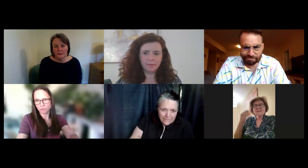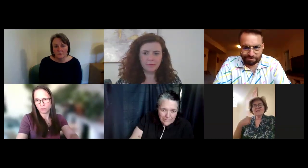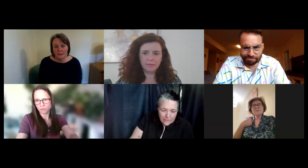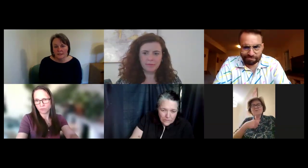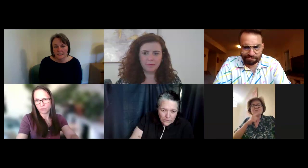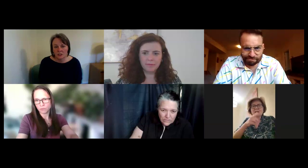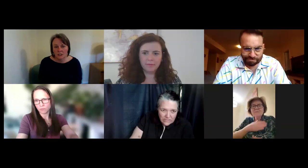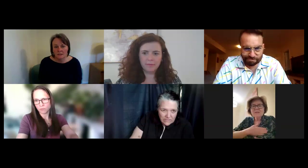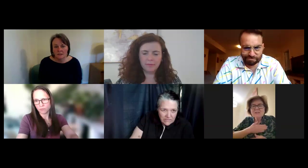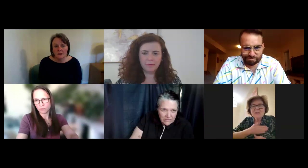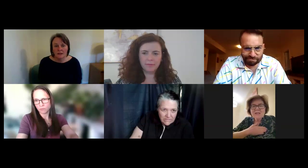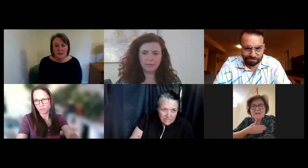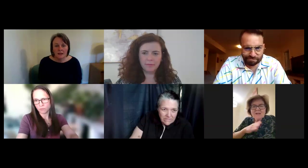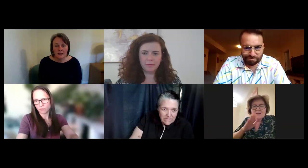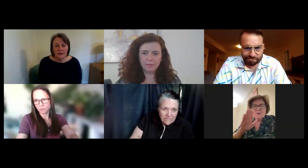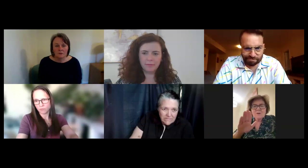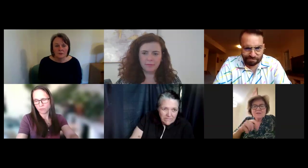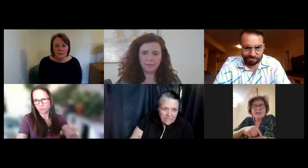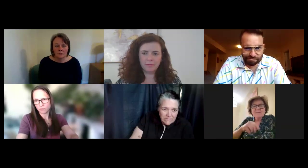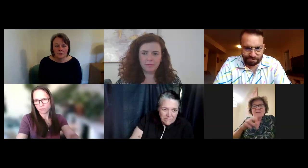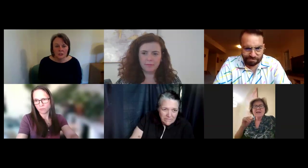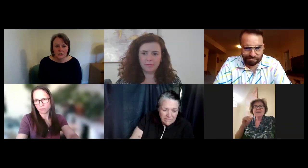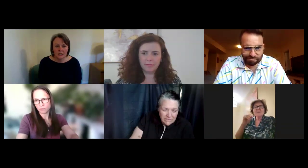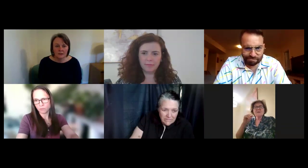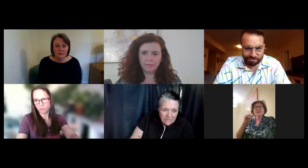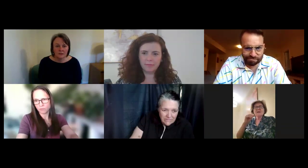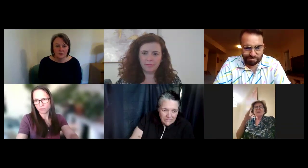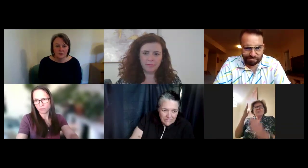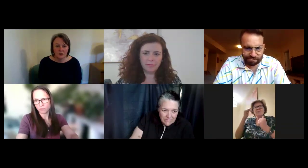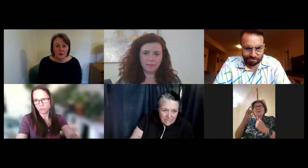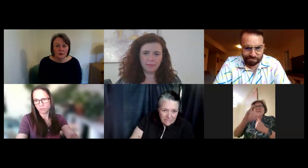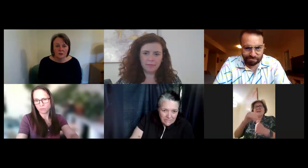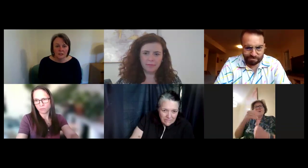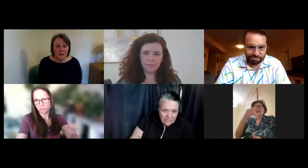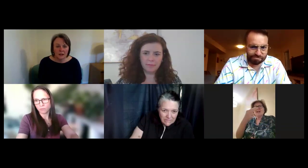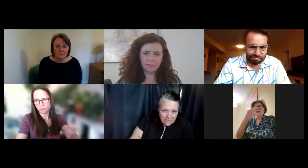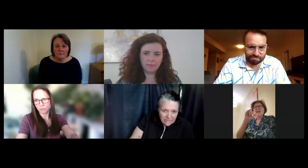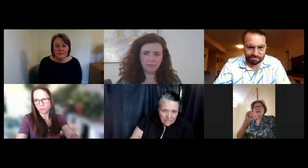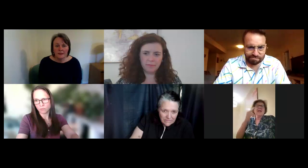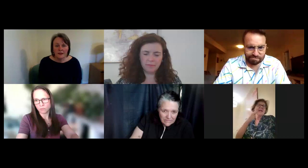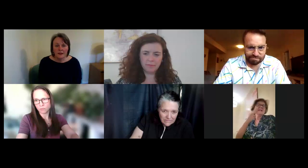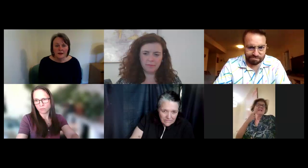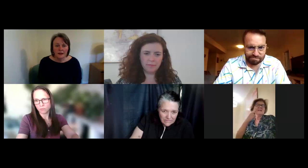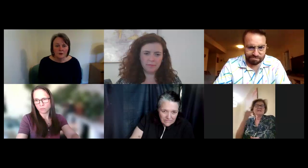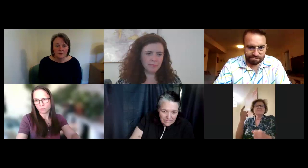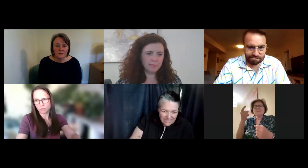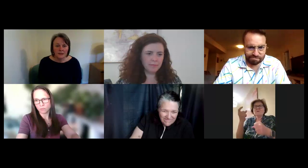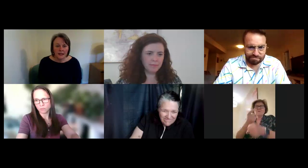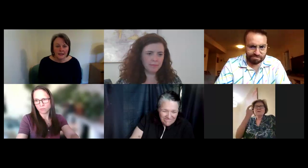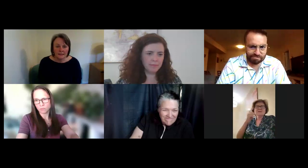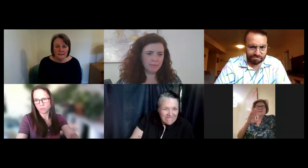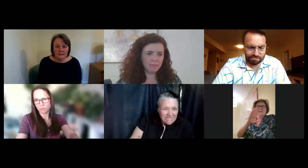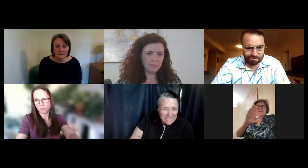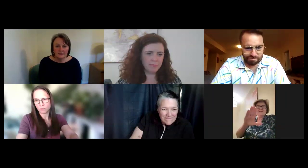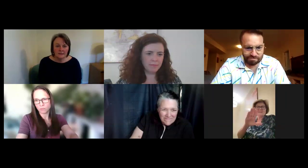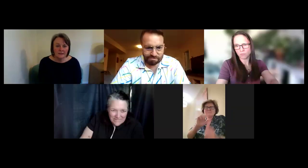this presentation. And I really appreciate all of your time and I hope that Hayden,